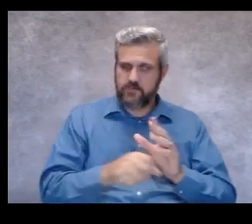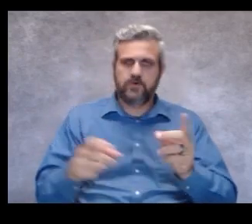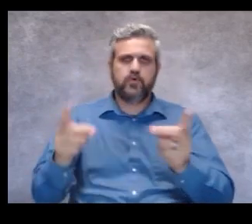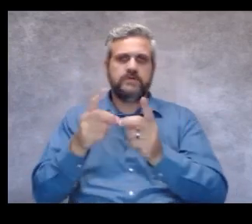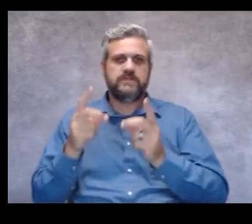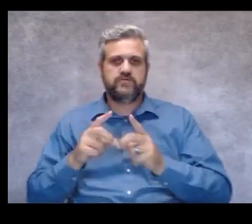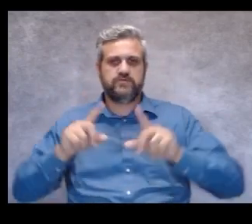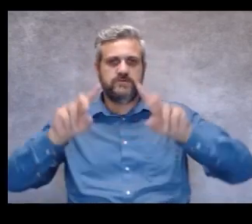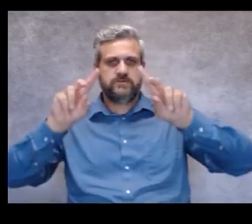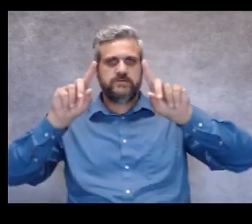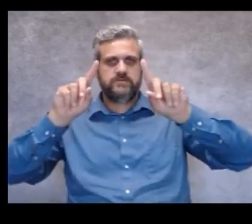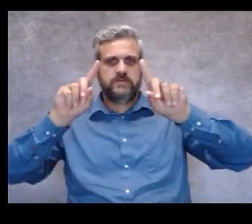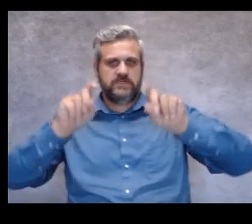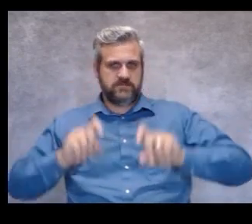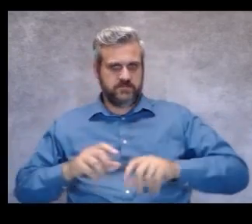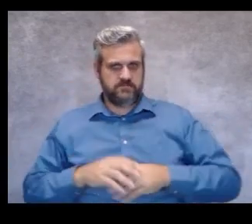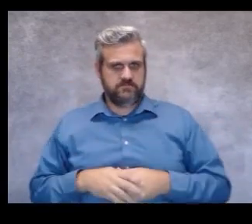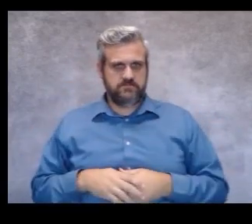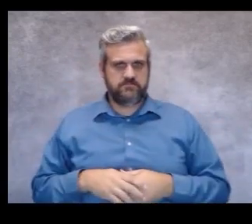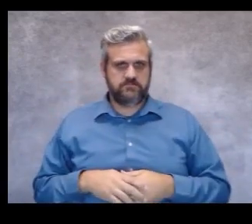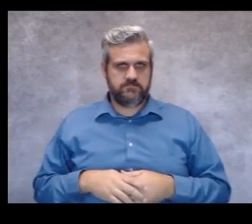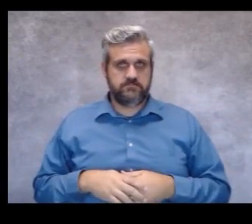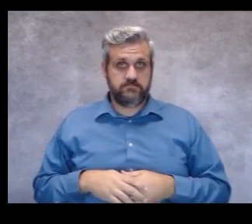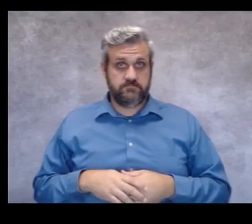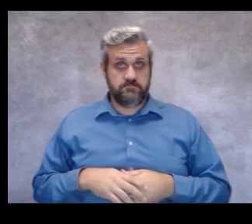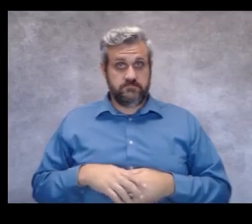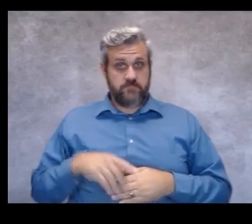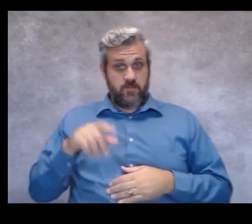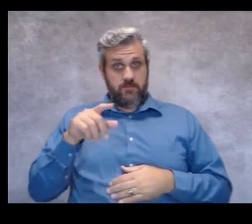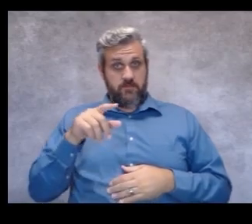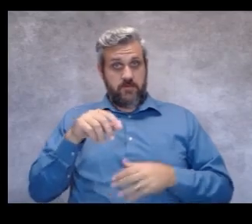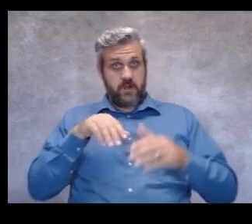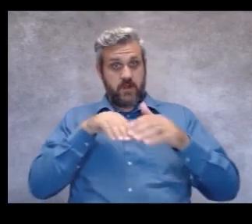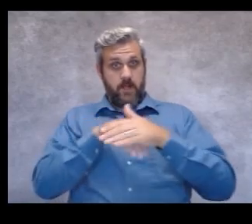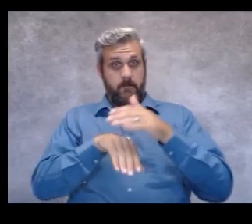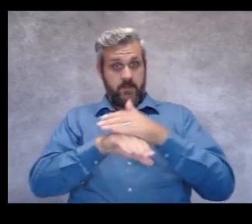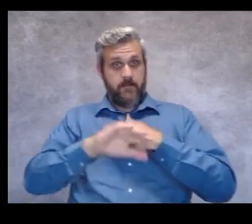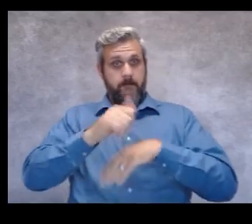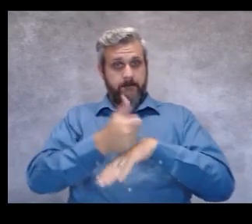district assessment. These accommodations shall be based on